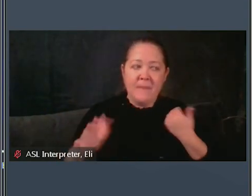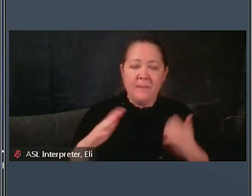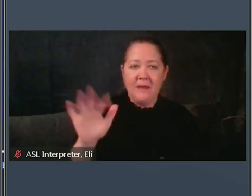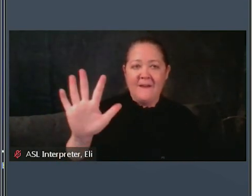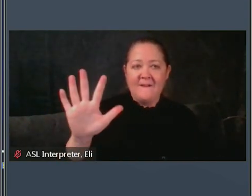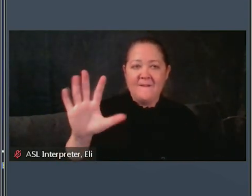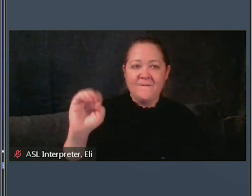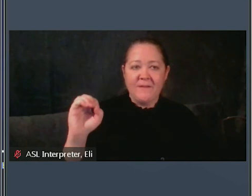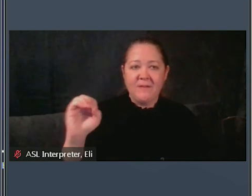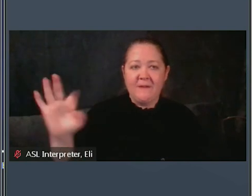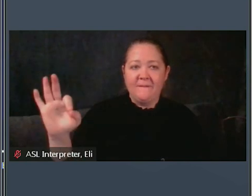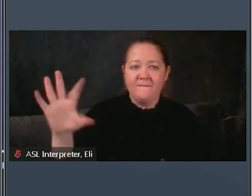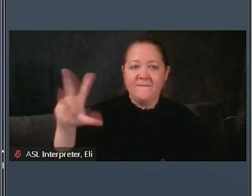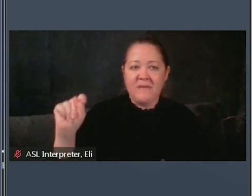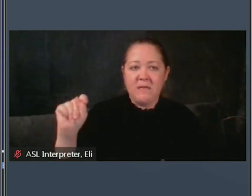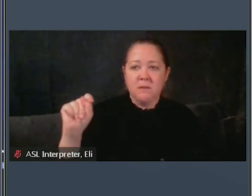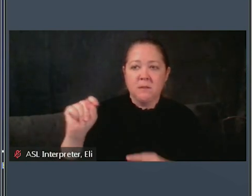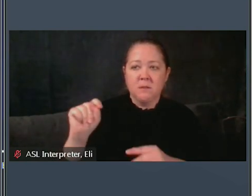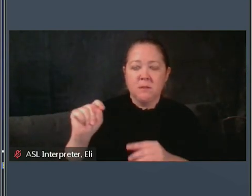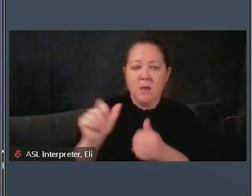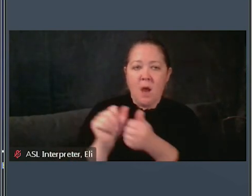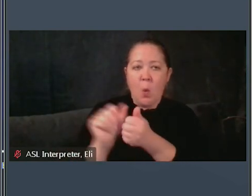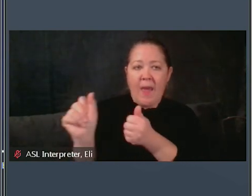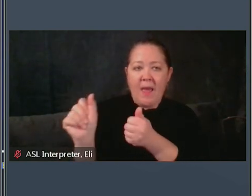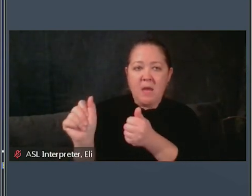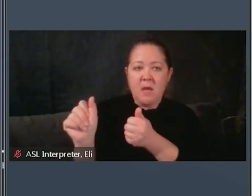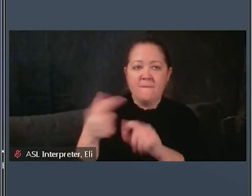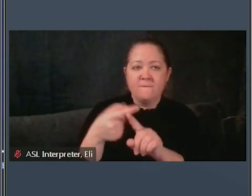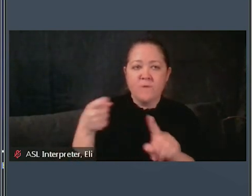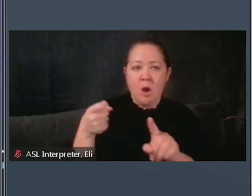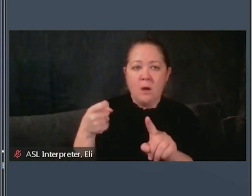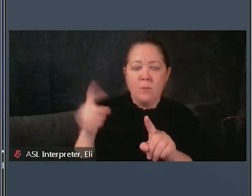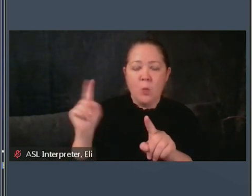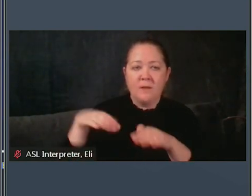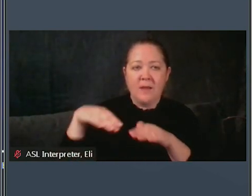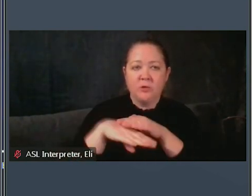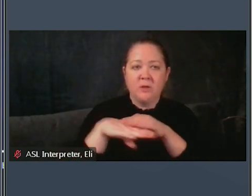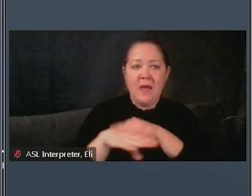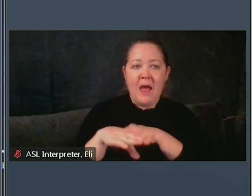And I think that the traffic, that the foot traffic that this,